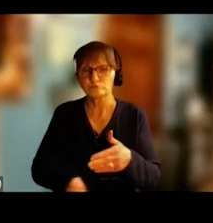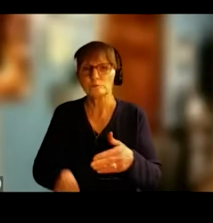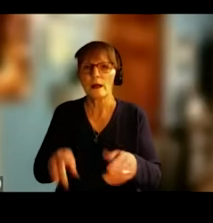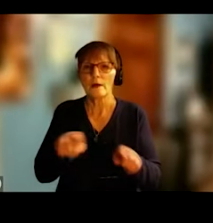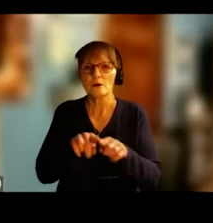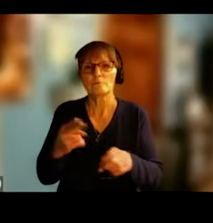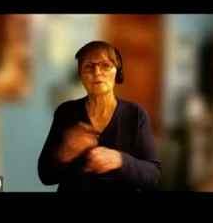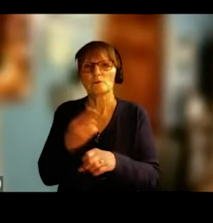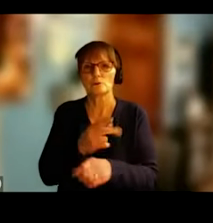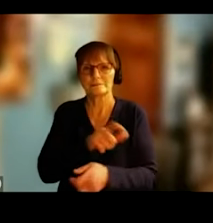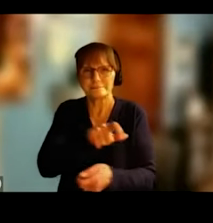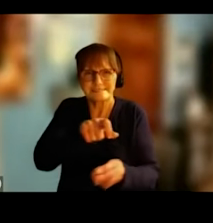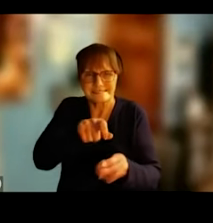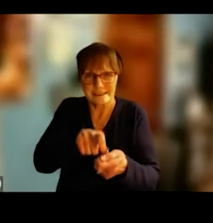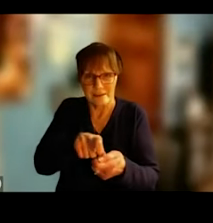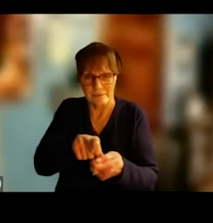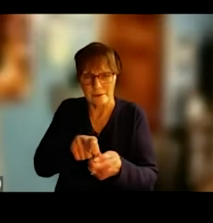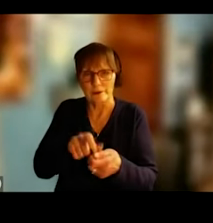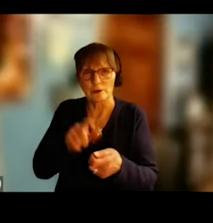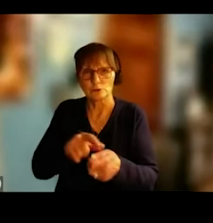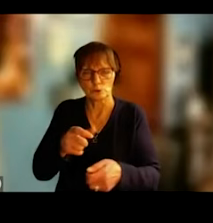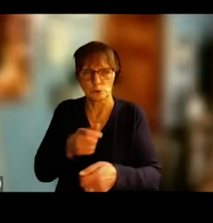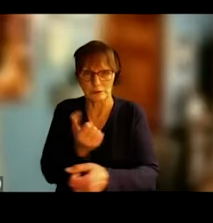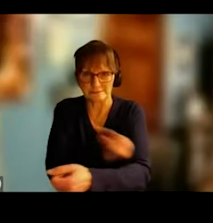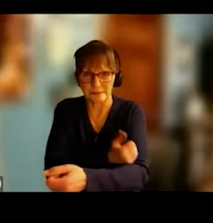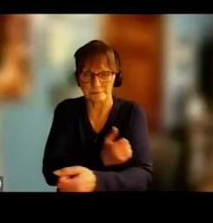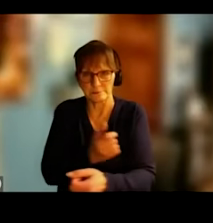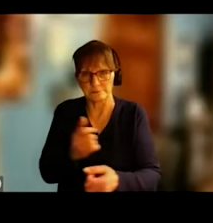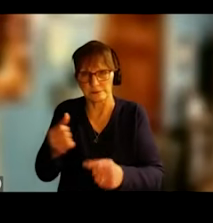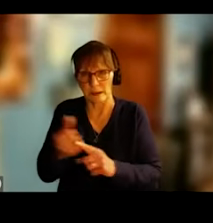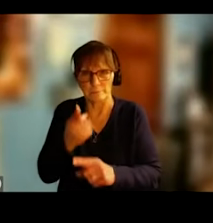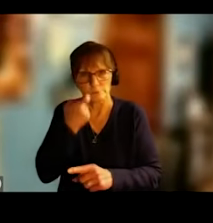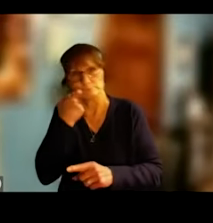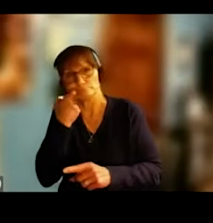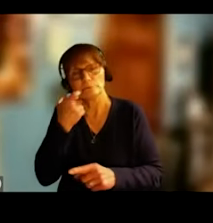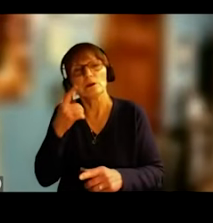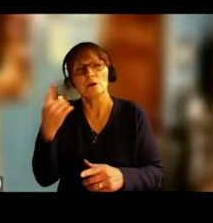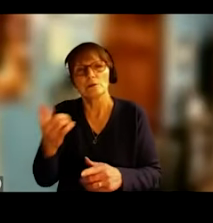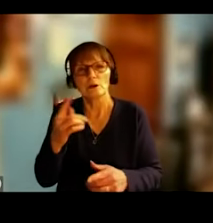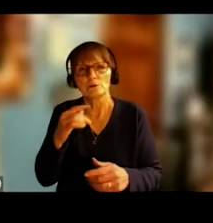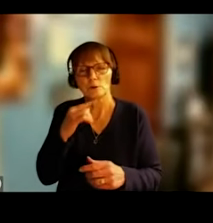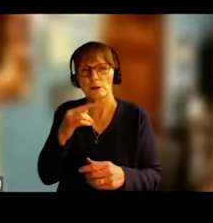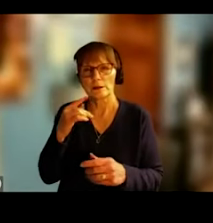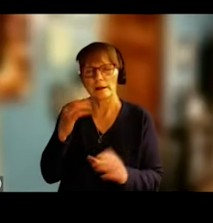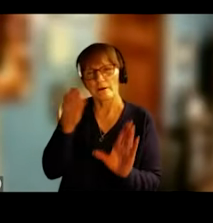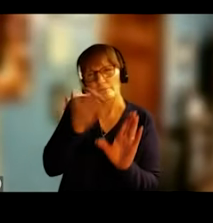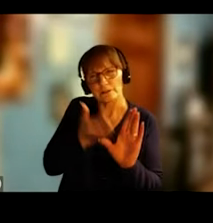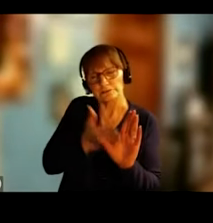very specific to substance use, but often what we're talking about here is really a philosophical approach to care